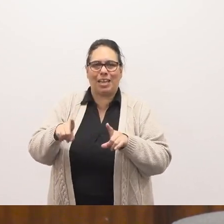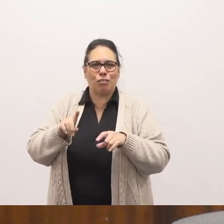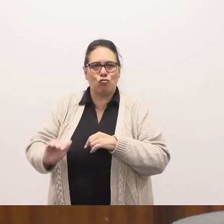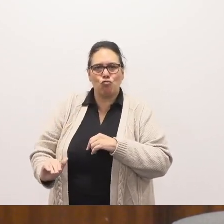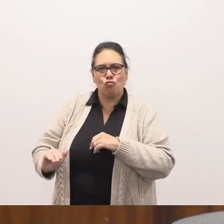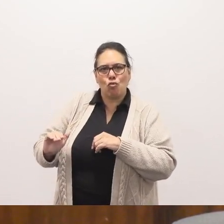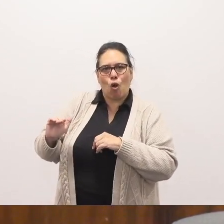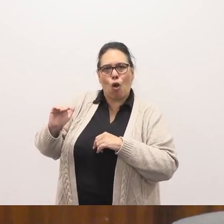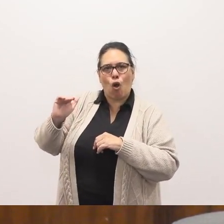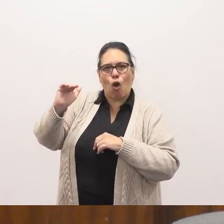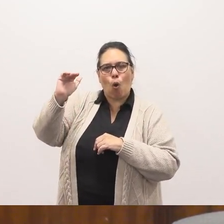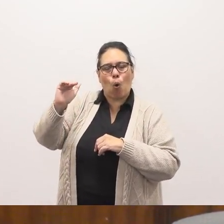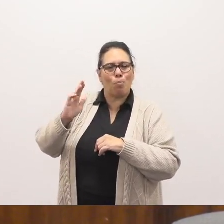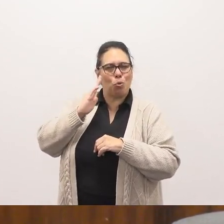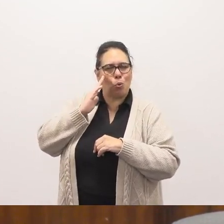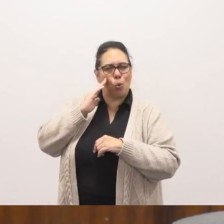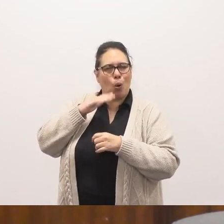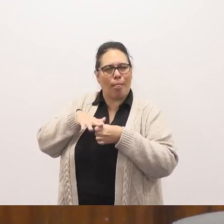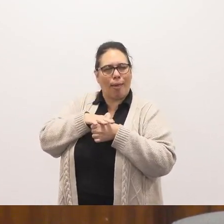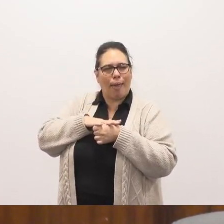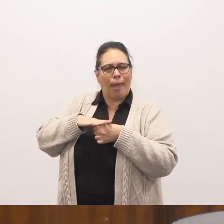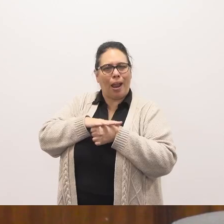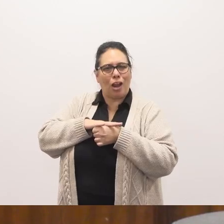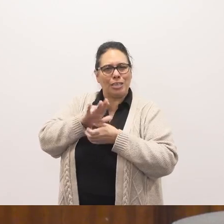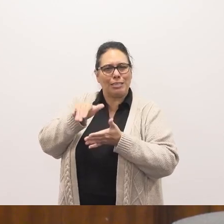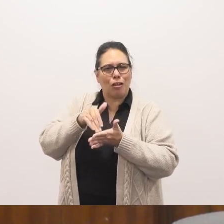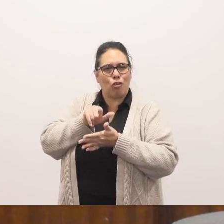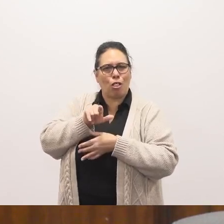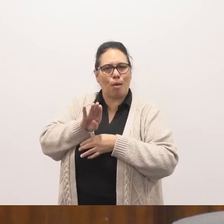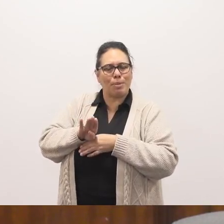in that Poly neighborhood, in that Central Long Beach neighborhood,